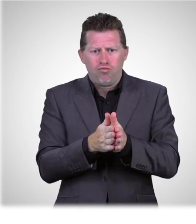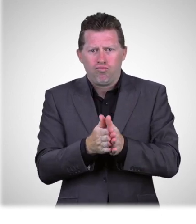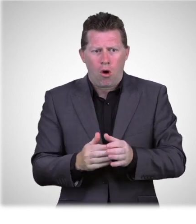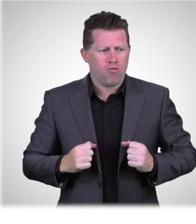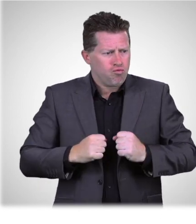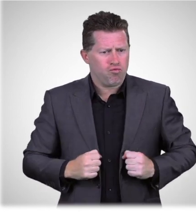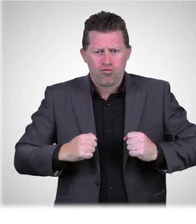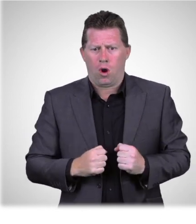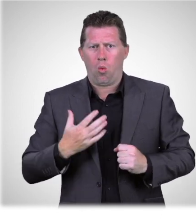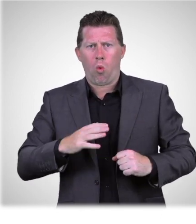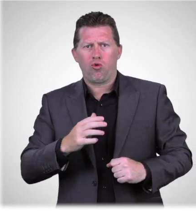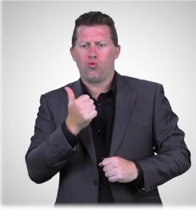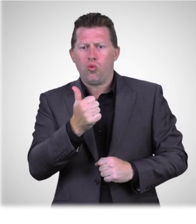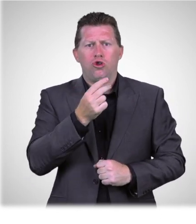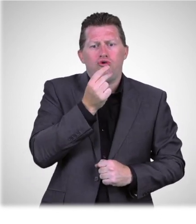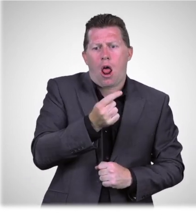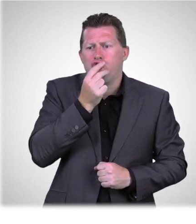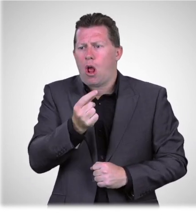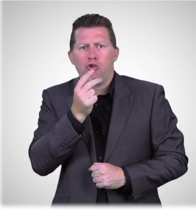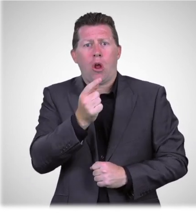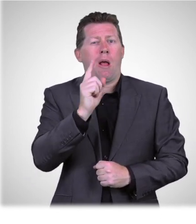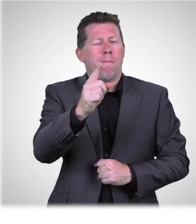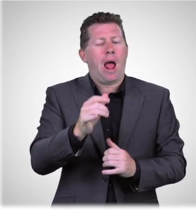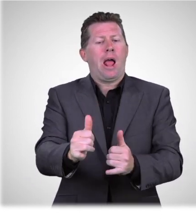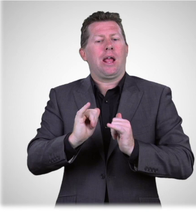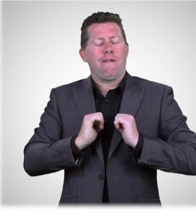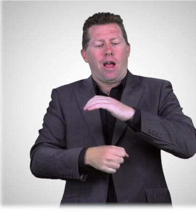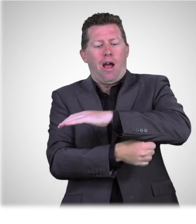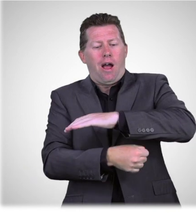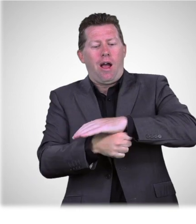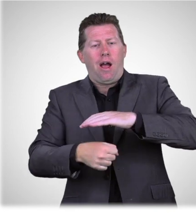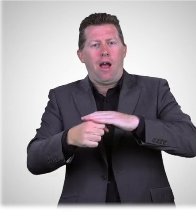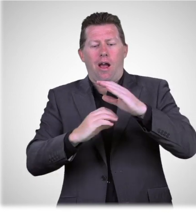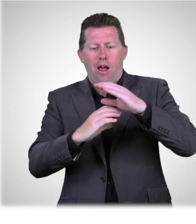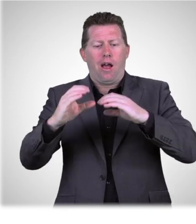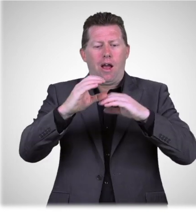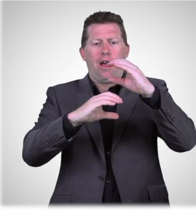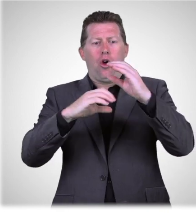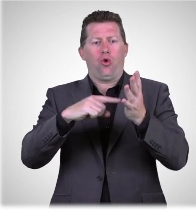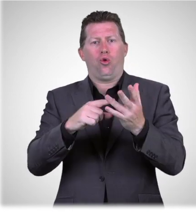students are challenged, yet given the resources to facilitate their successful participation.